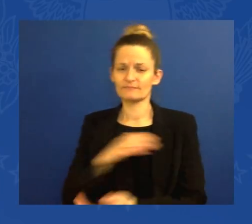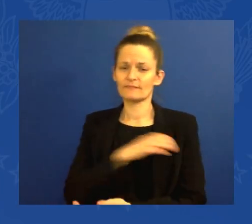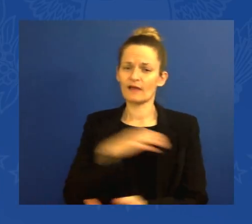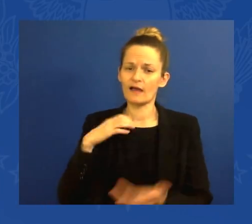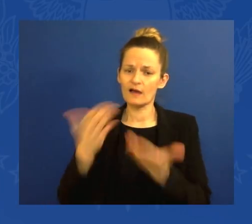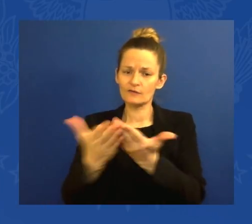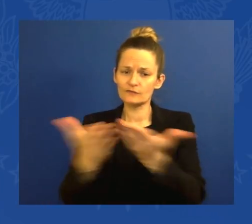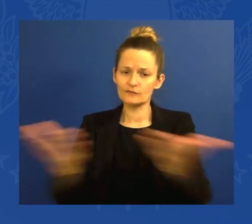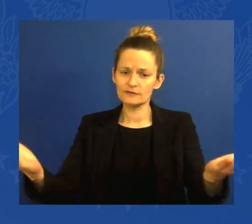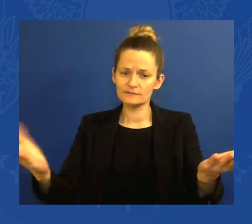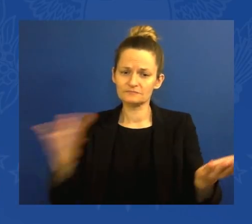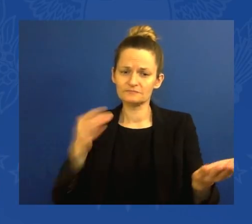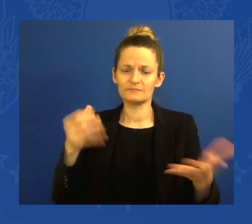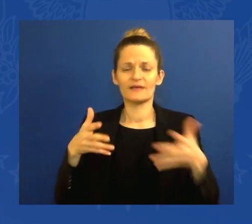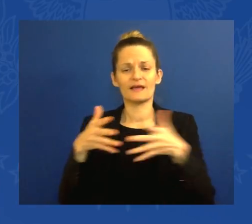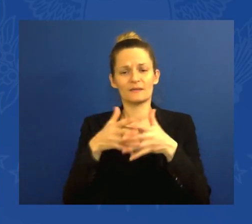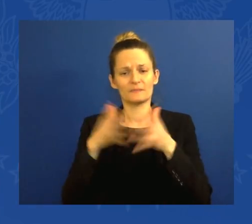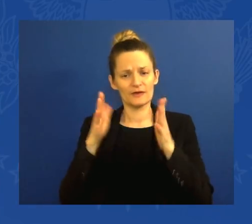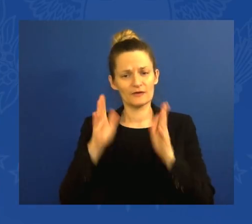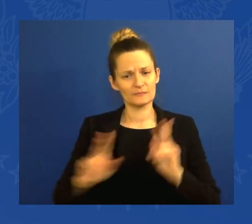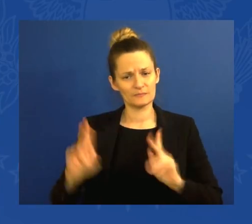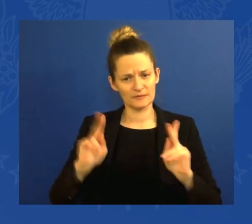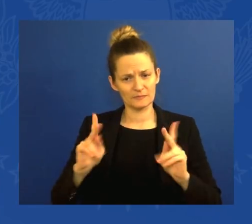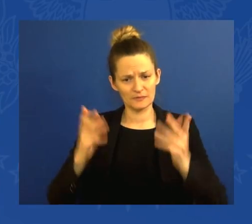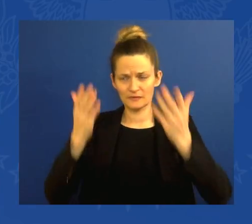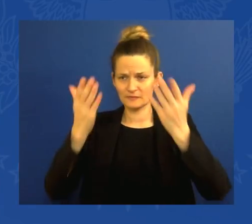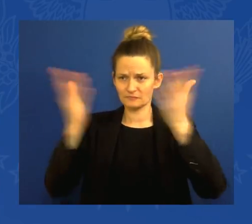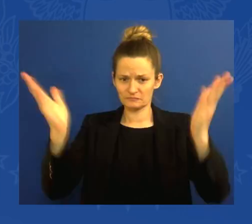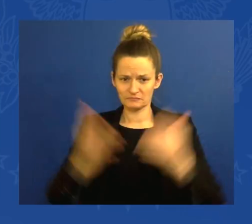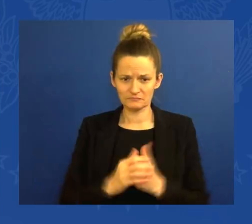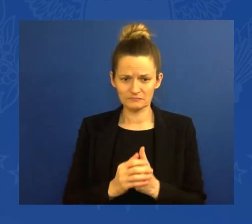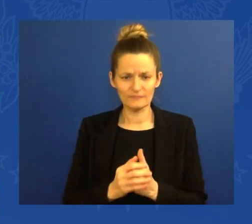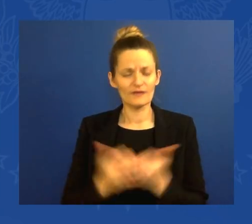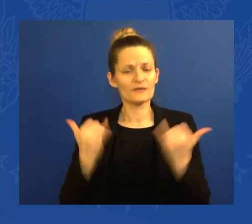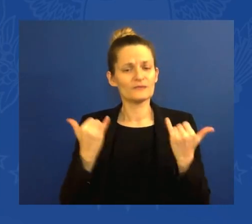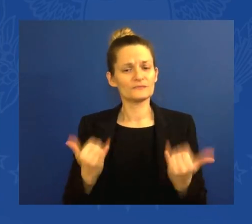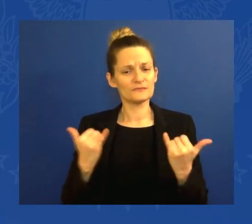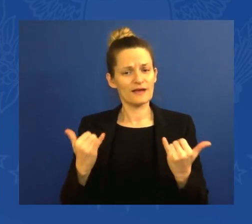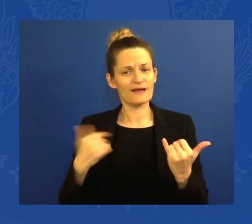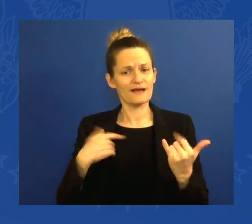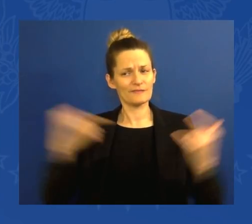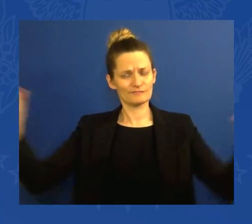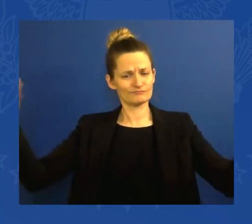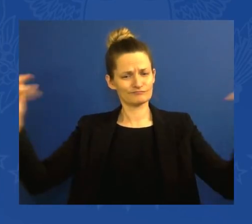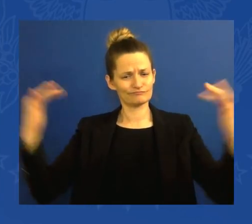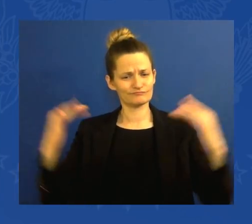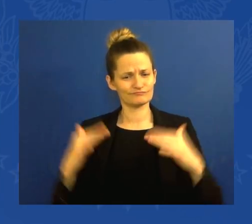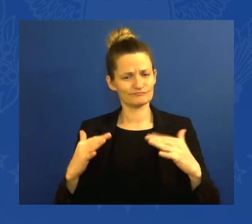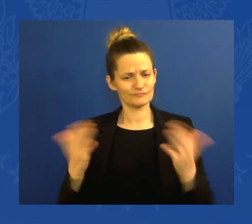Today, we are gathered to celebrate the passage of a law that will make our nation's